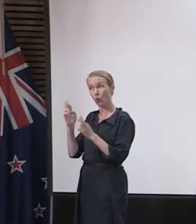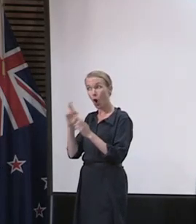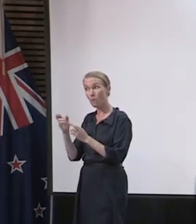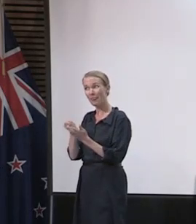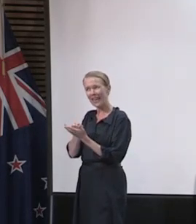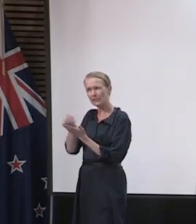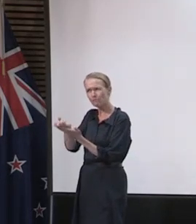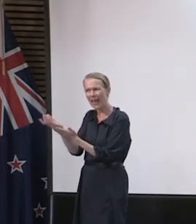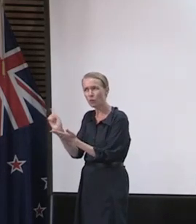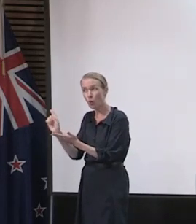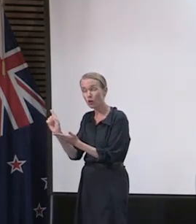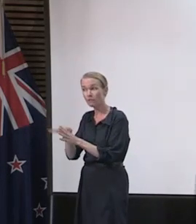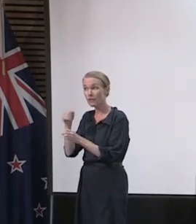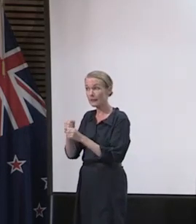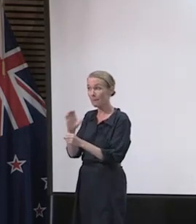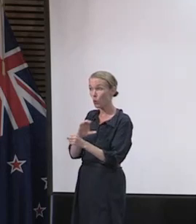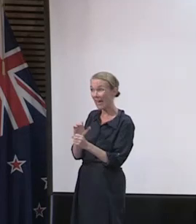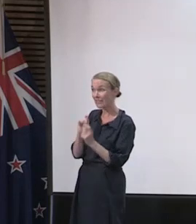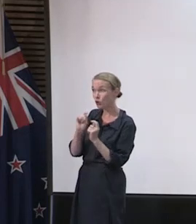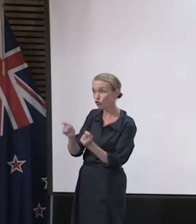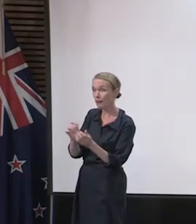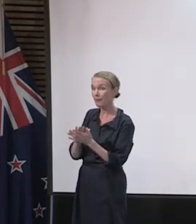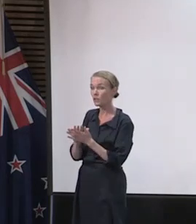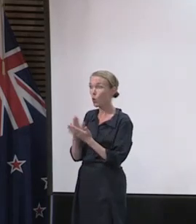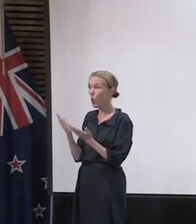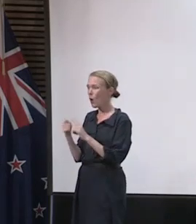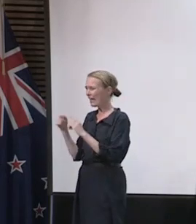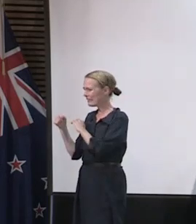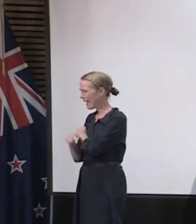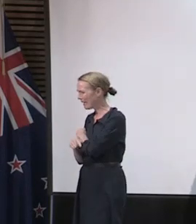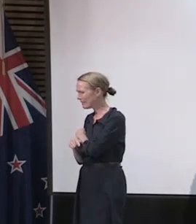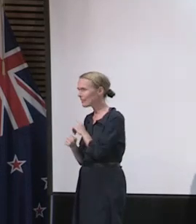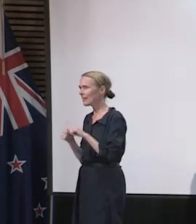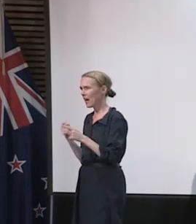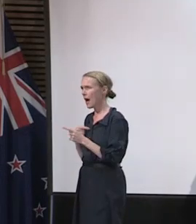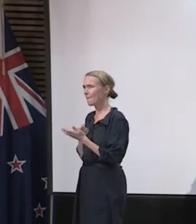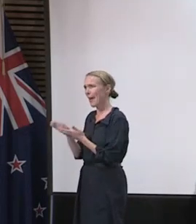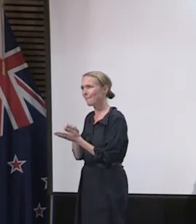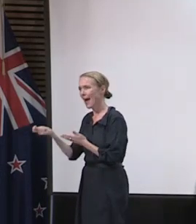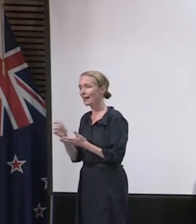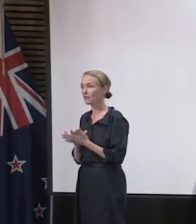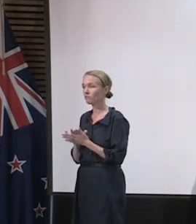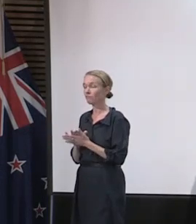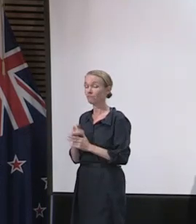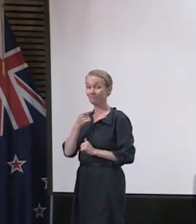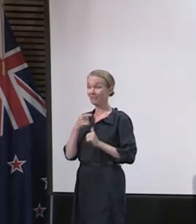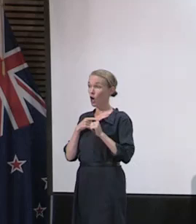as the priority for spending - cancer treatment or anything like that? There was a specific allocation around